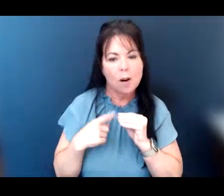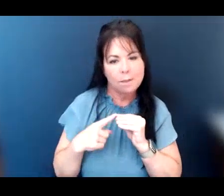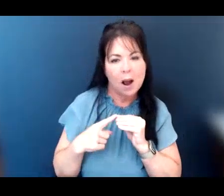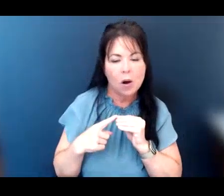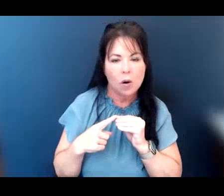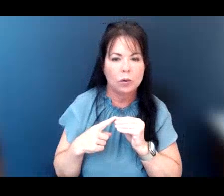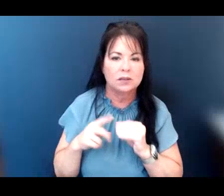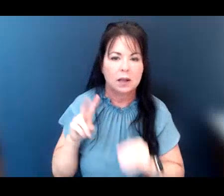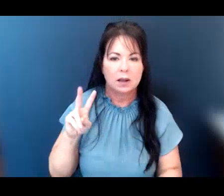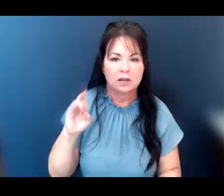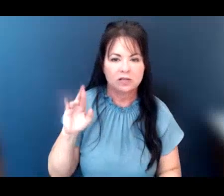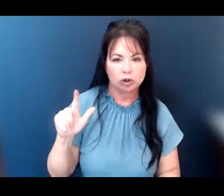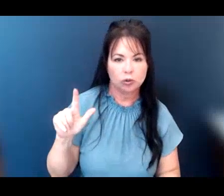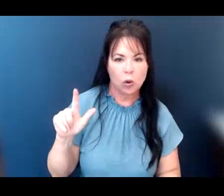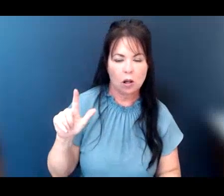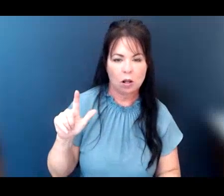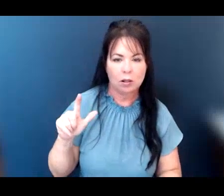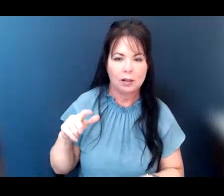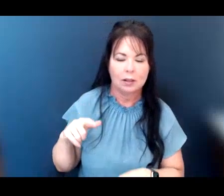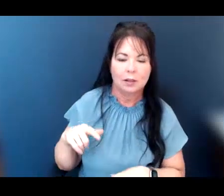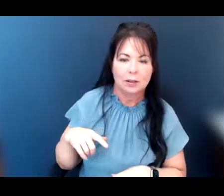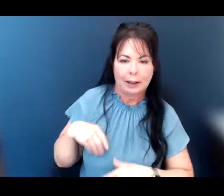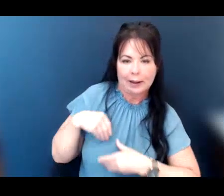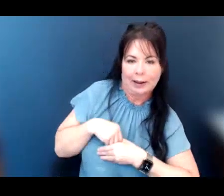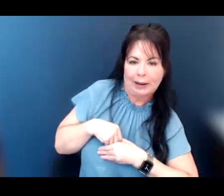But this is made up of a couple hundred people that have signed